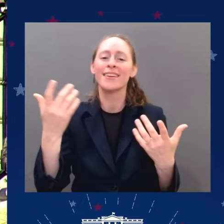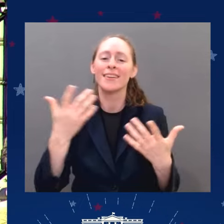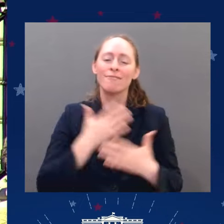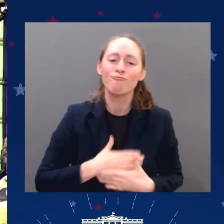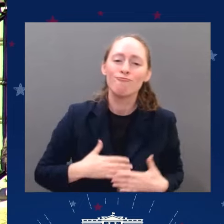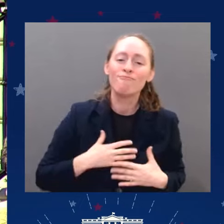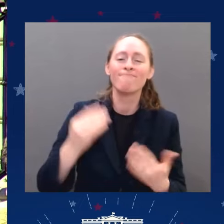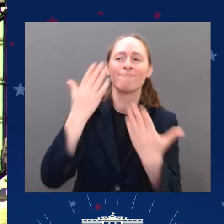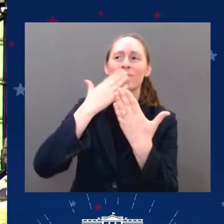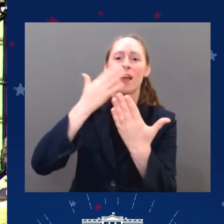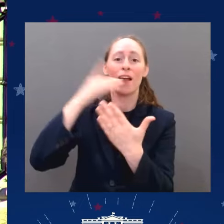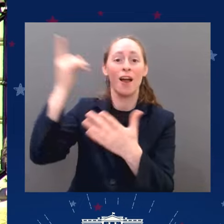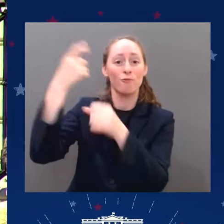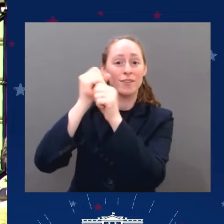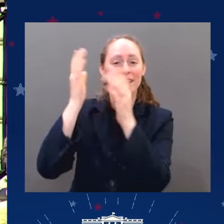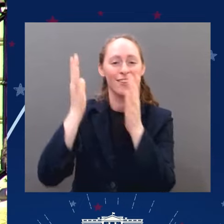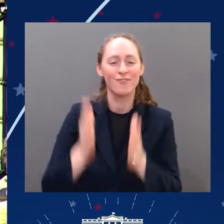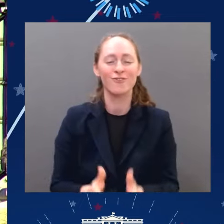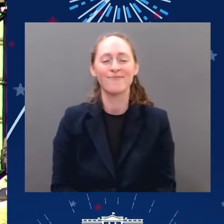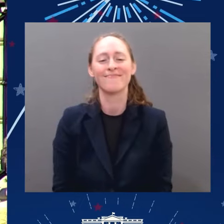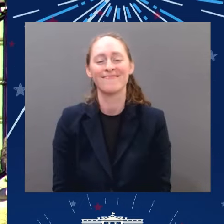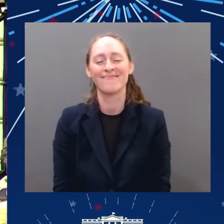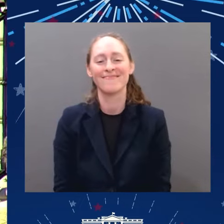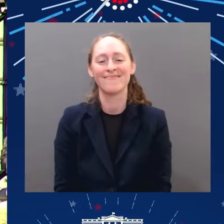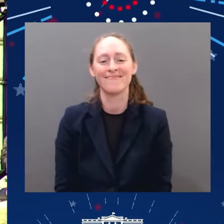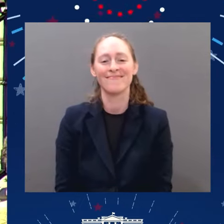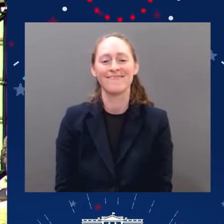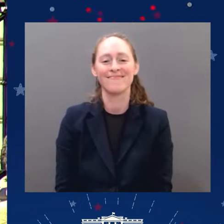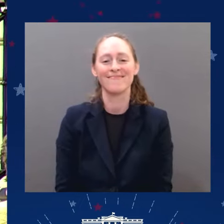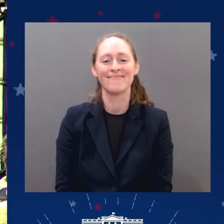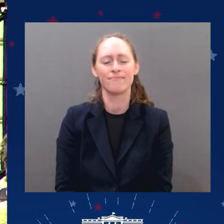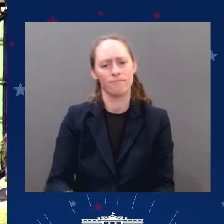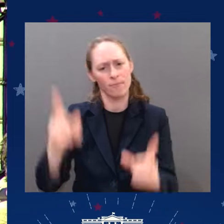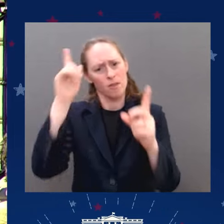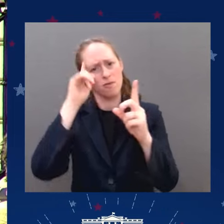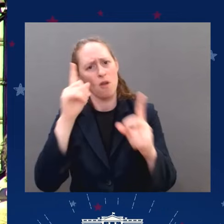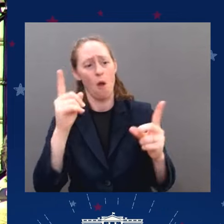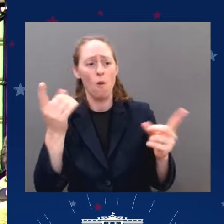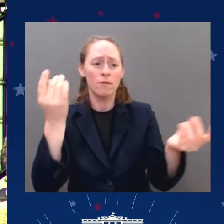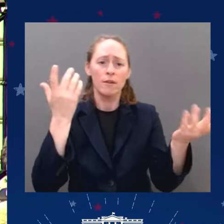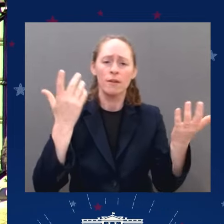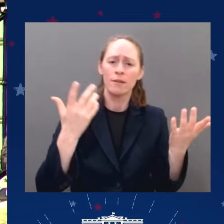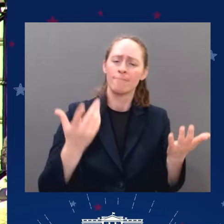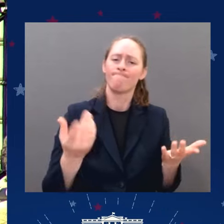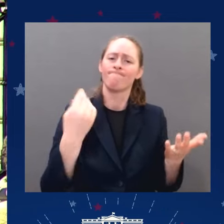that our Founding Fathers intended. All this we pray in your most holy name.